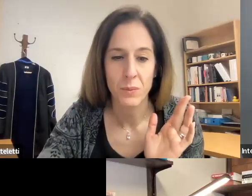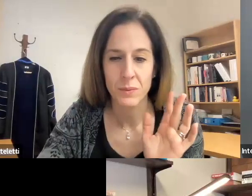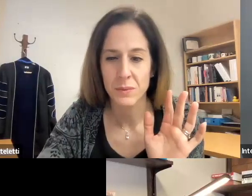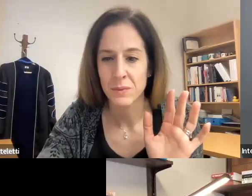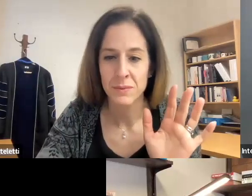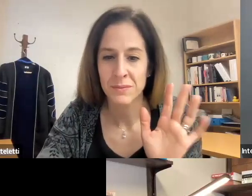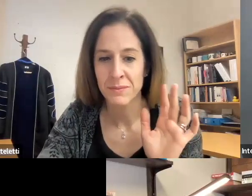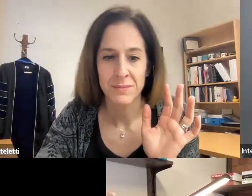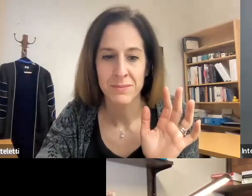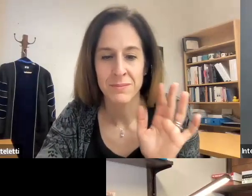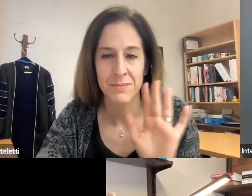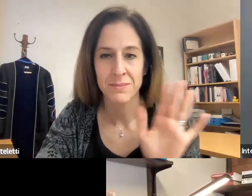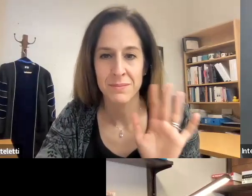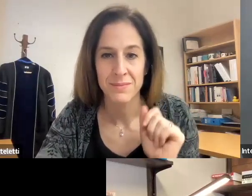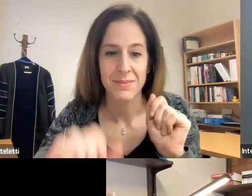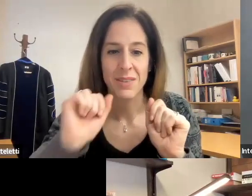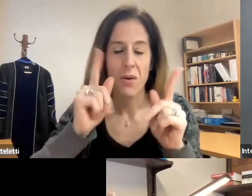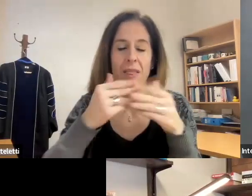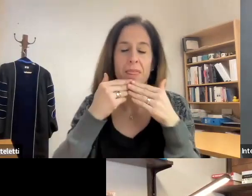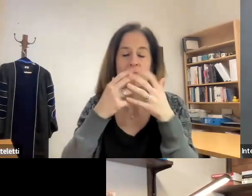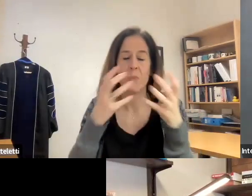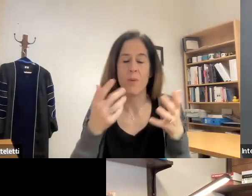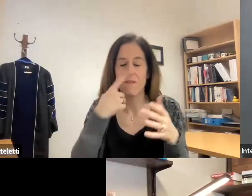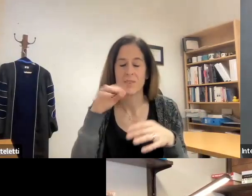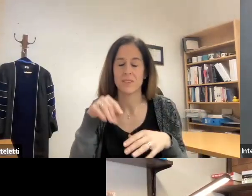» ILARIA BERTELETTI: Thank you